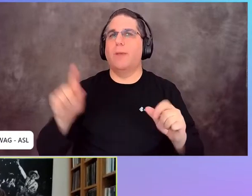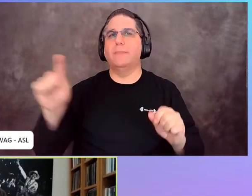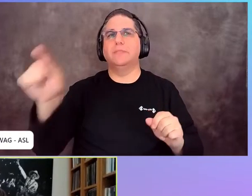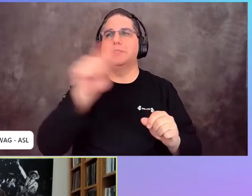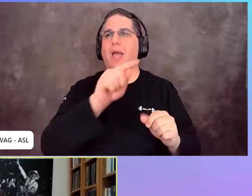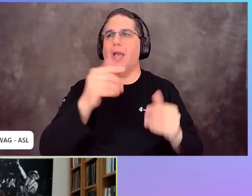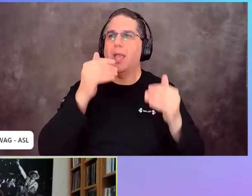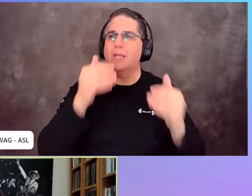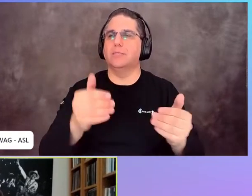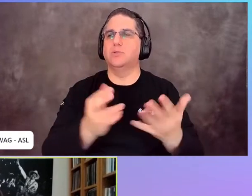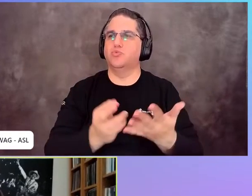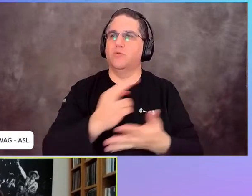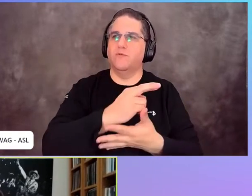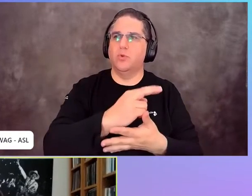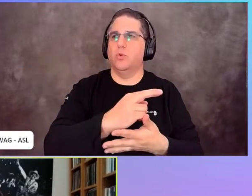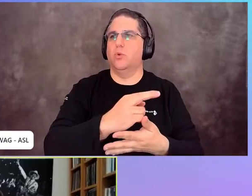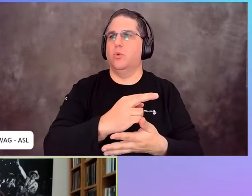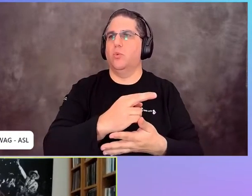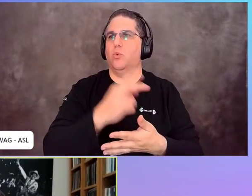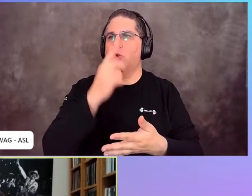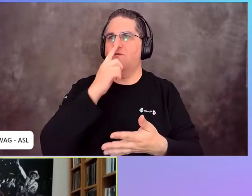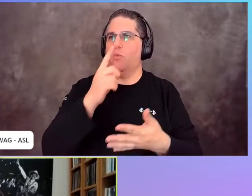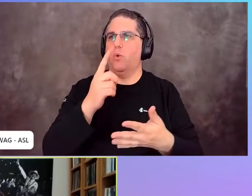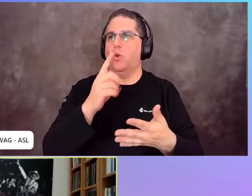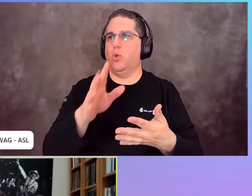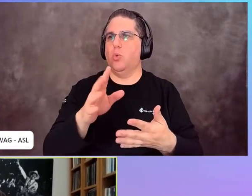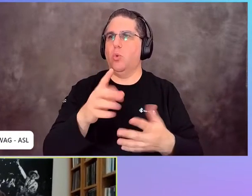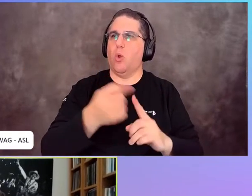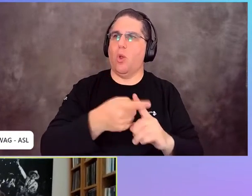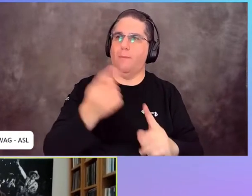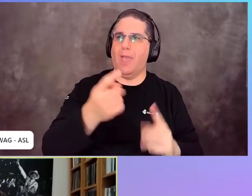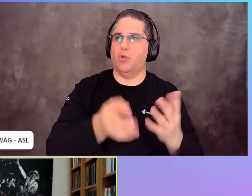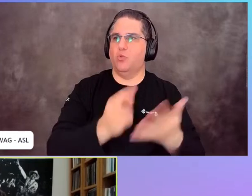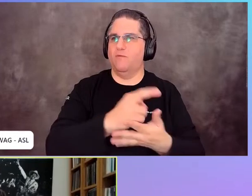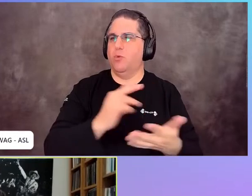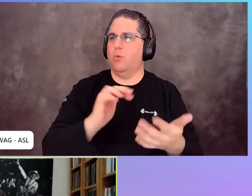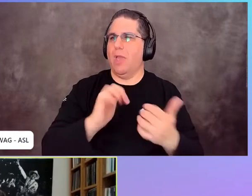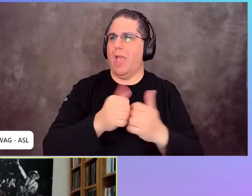was asked here the question was how did your